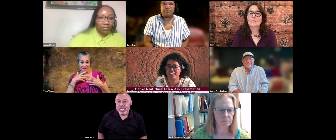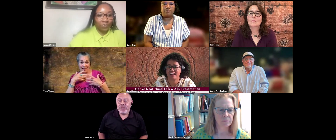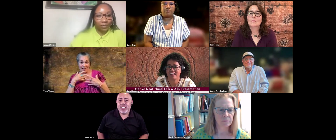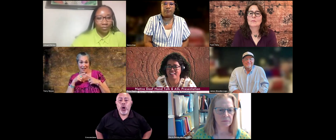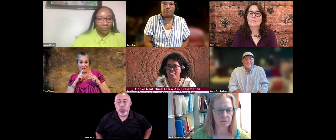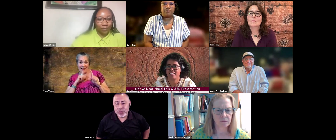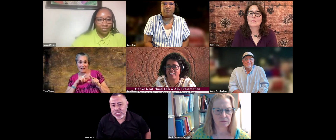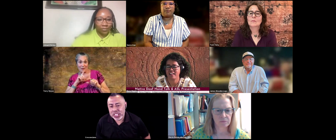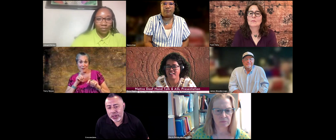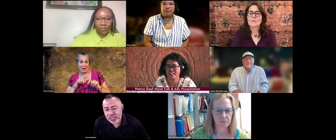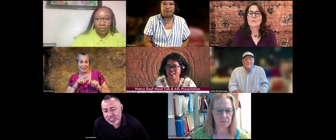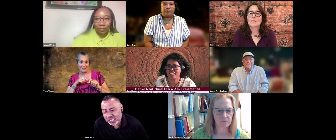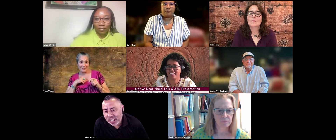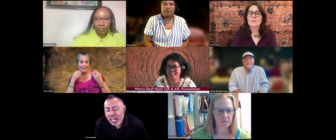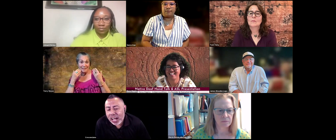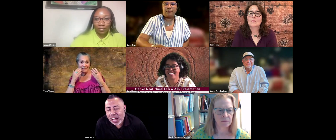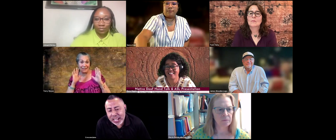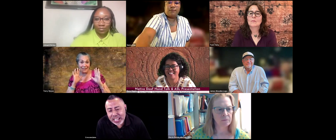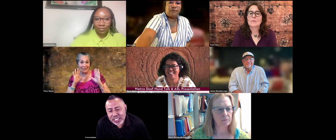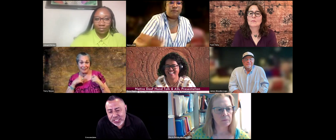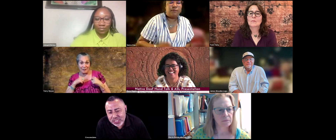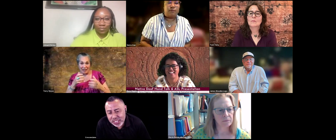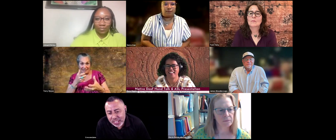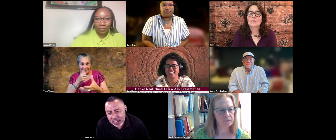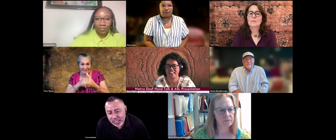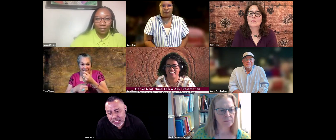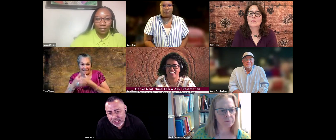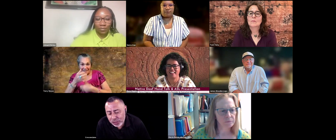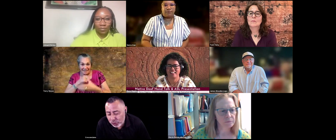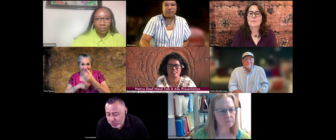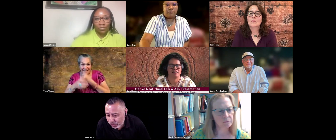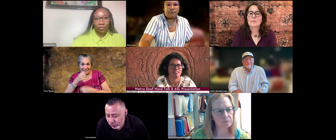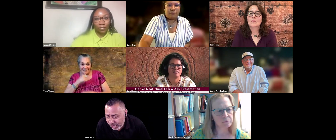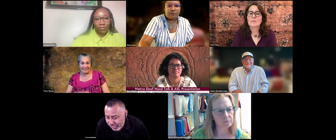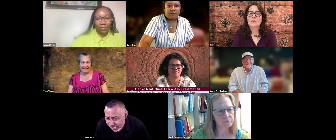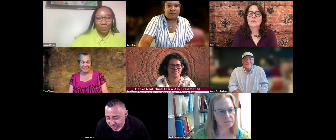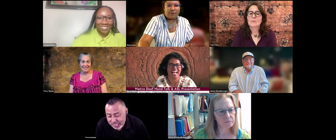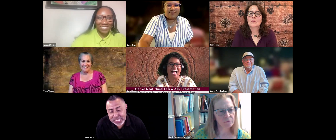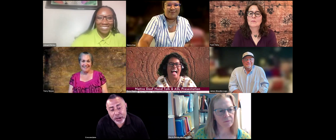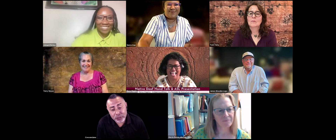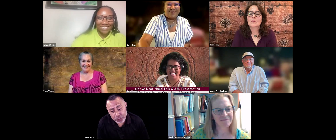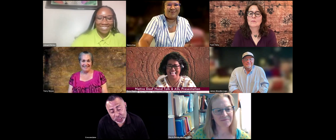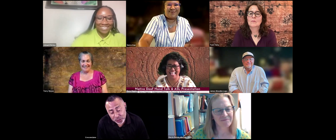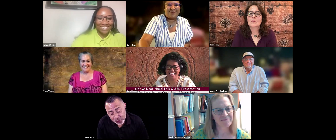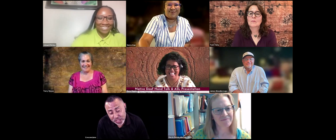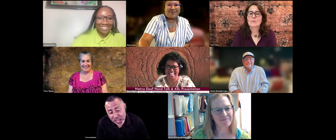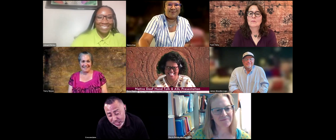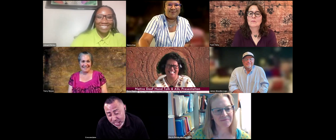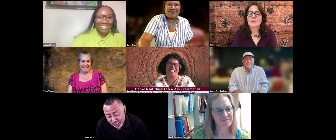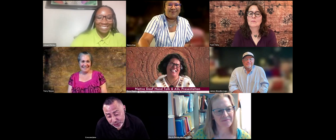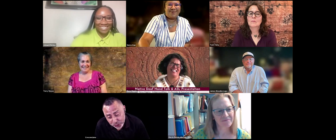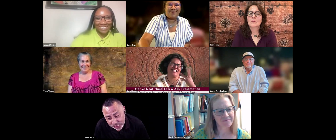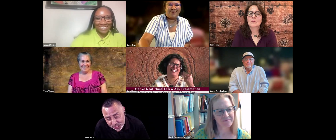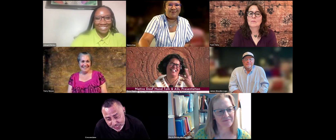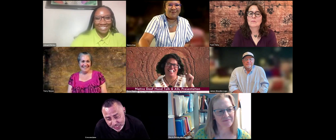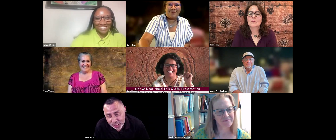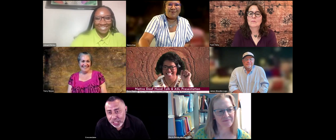Oh, this is Terry Vincent. I had just said, don't be afraid. It's scary for me too to have to answer a question.